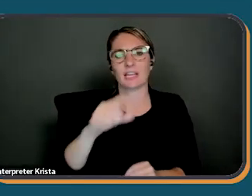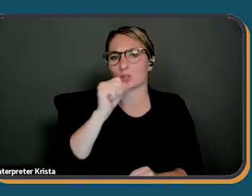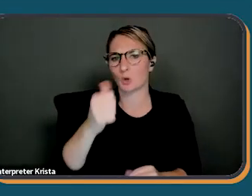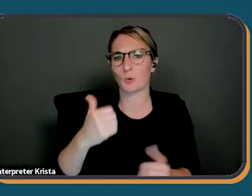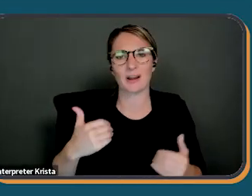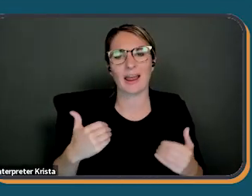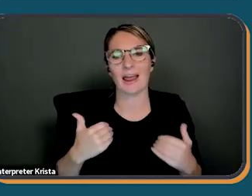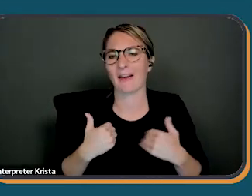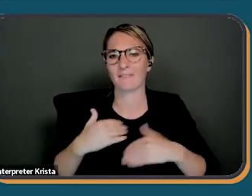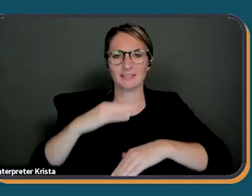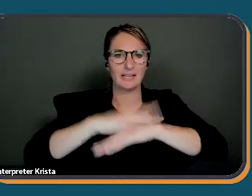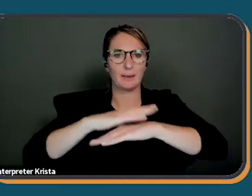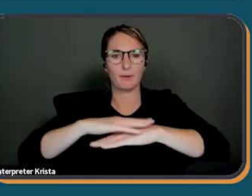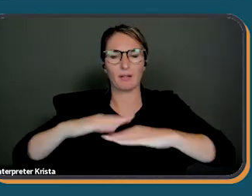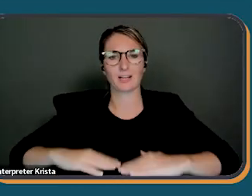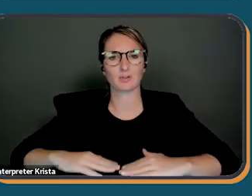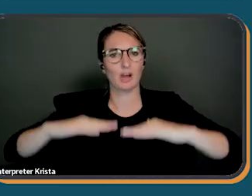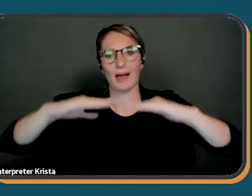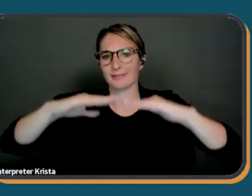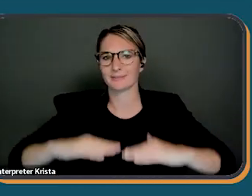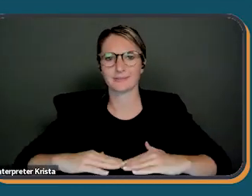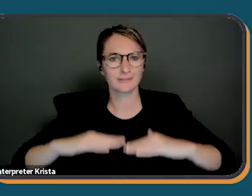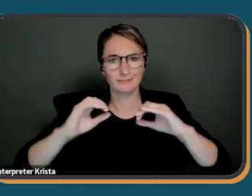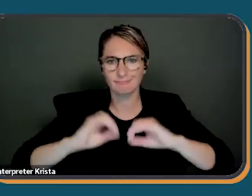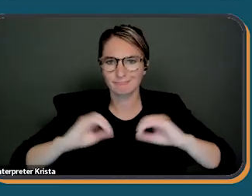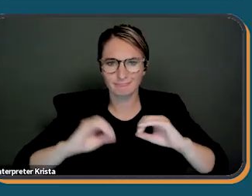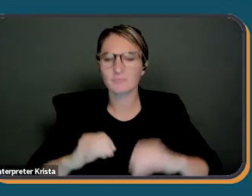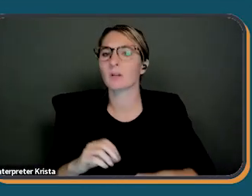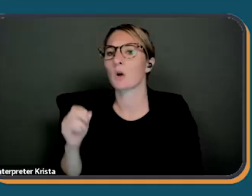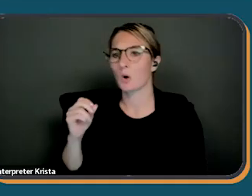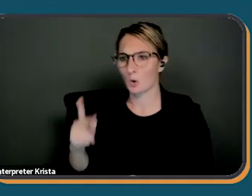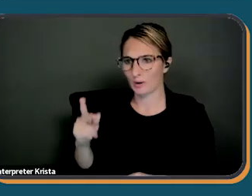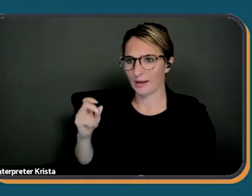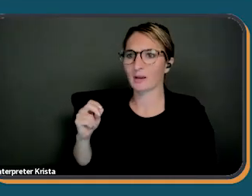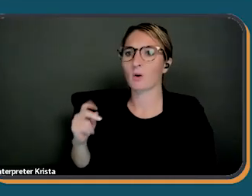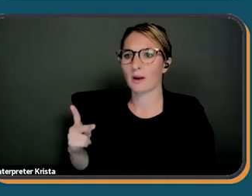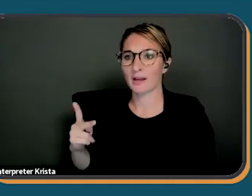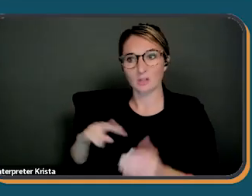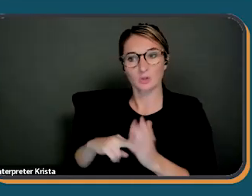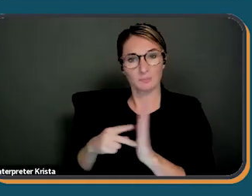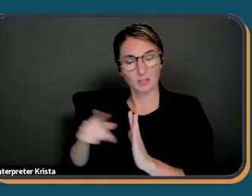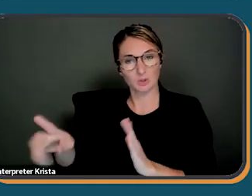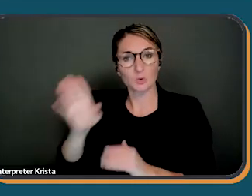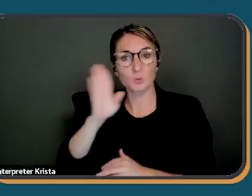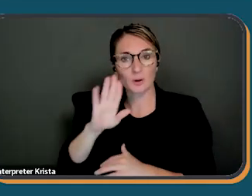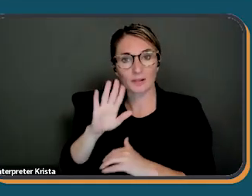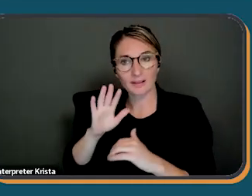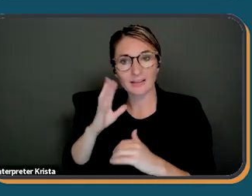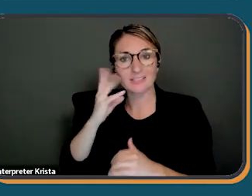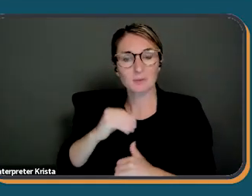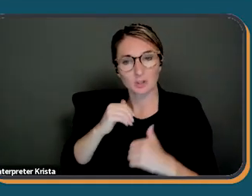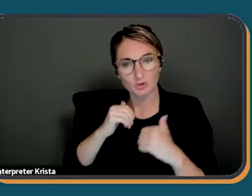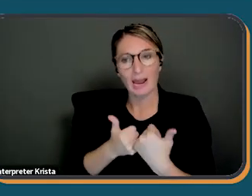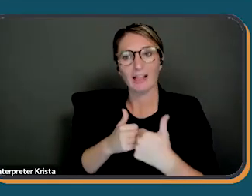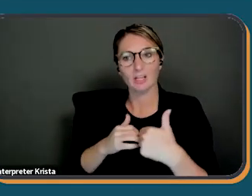height adjustable table... Brooke Cruz: Okay, so there's challenges non-stop,